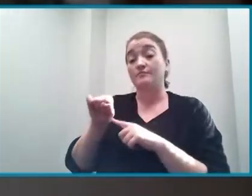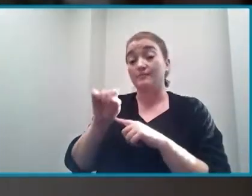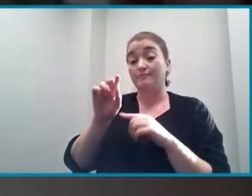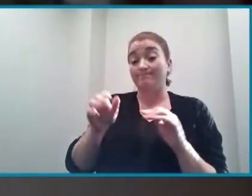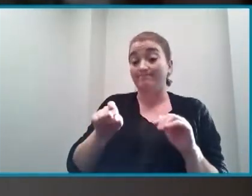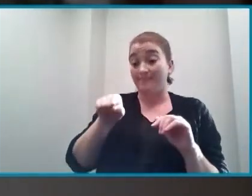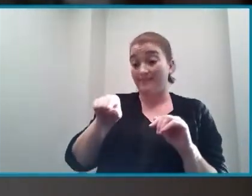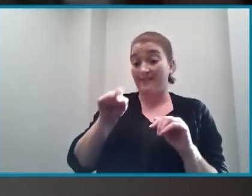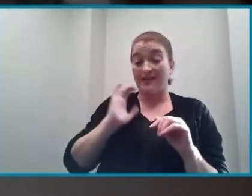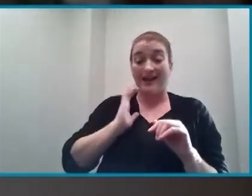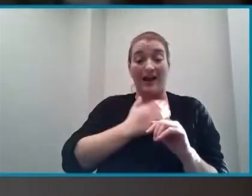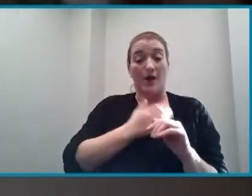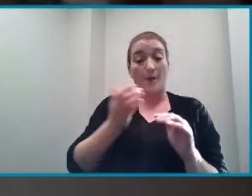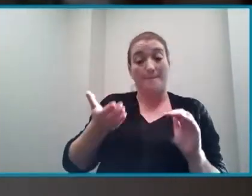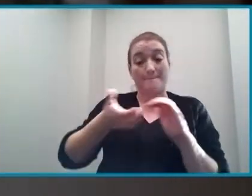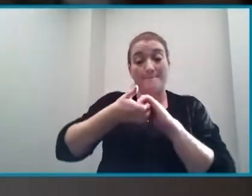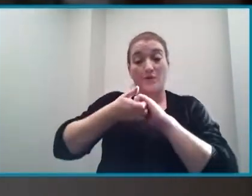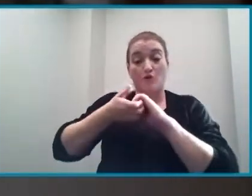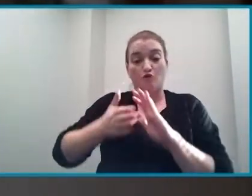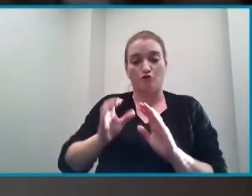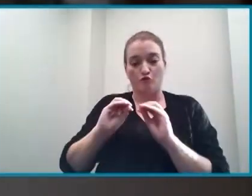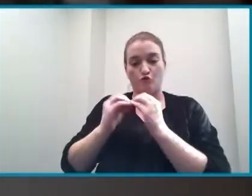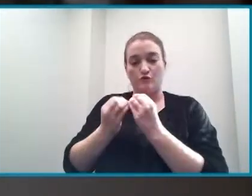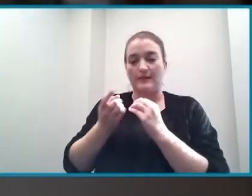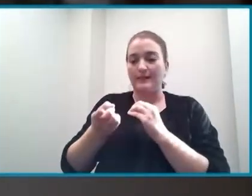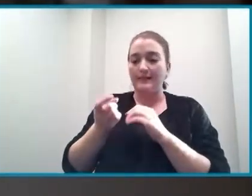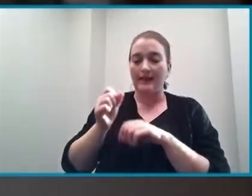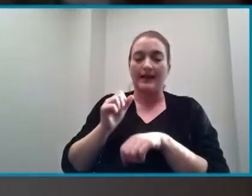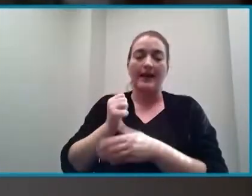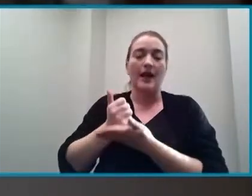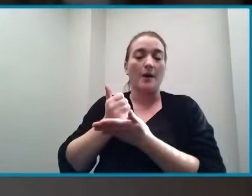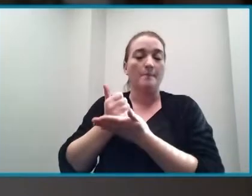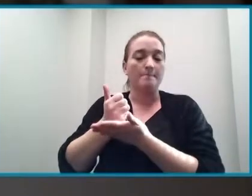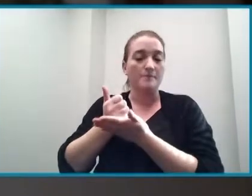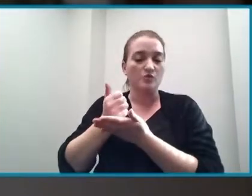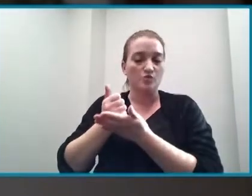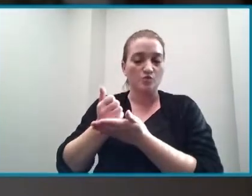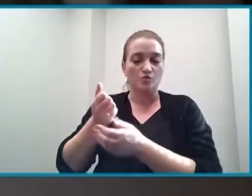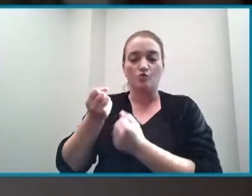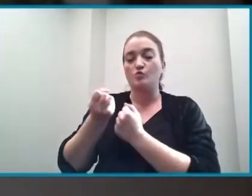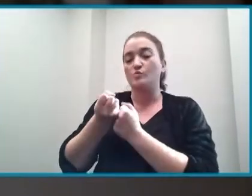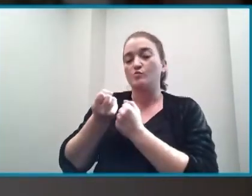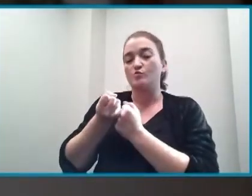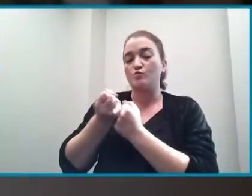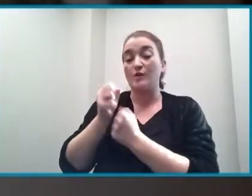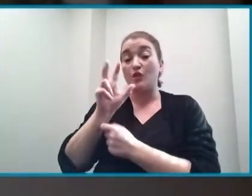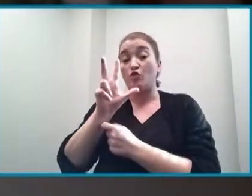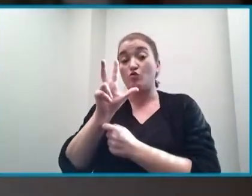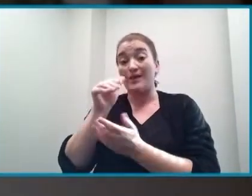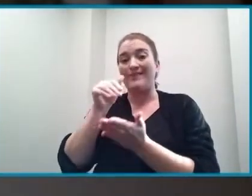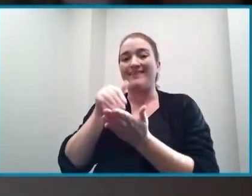they work to support about 3,000 veterans annually. Uh,